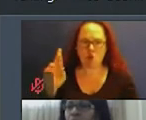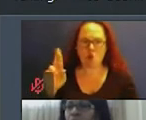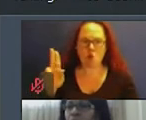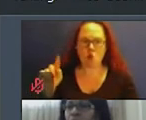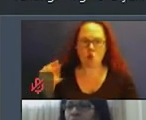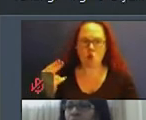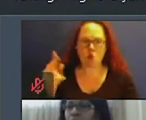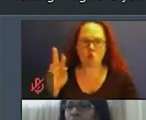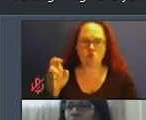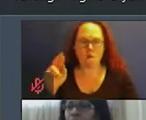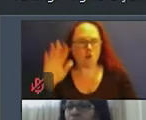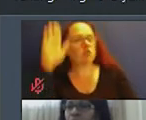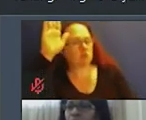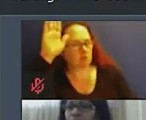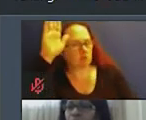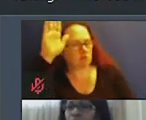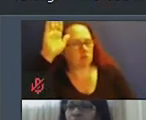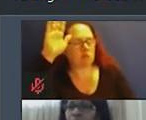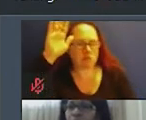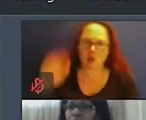Present Thank you. Jeremy speaks.